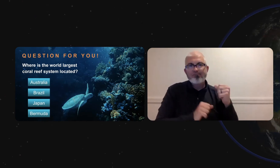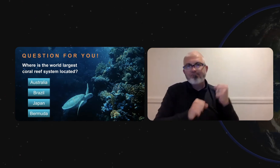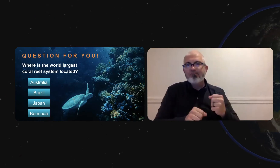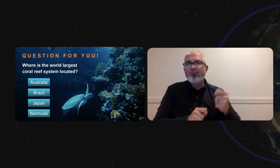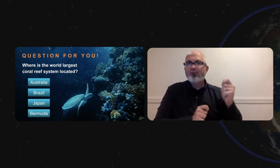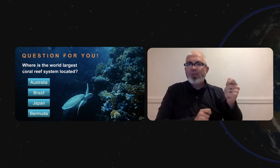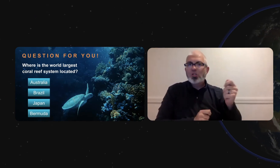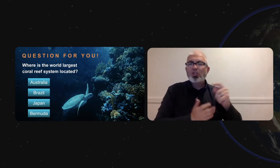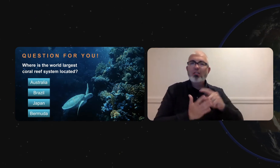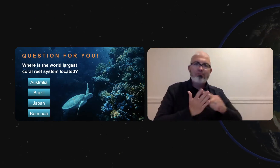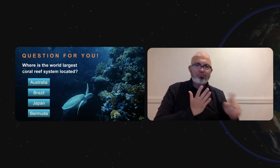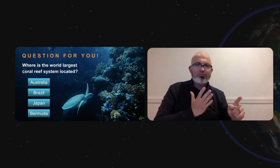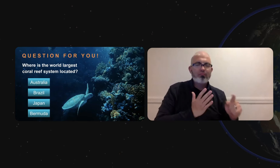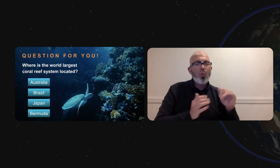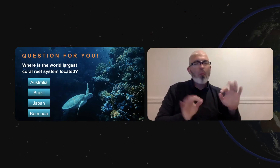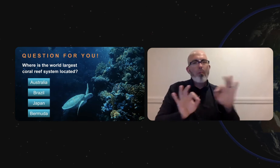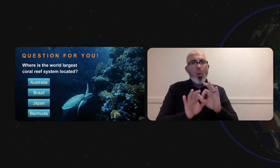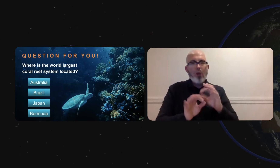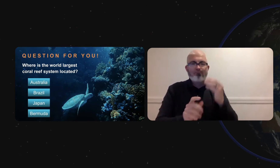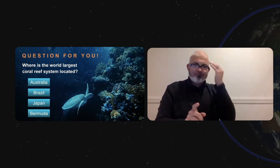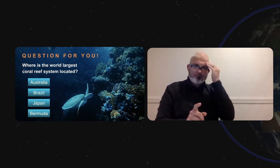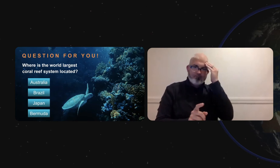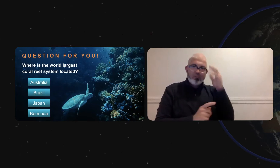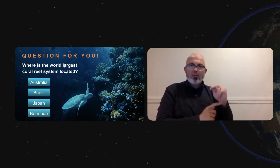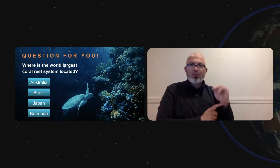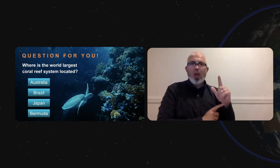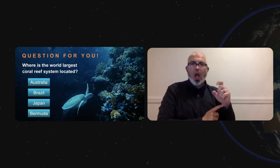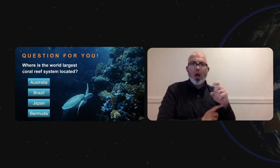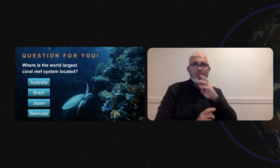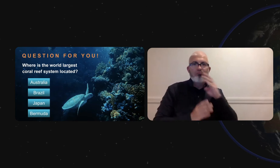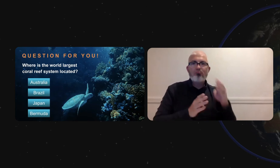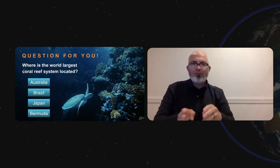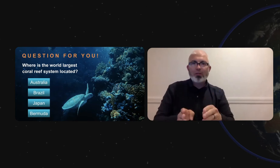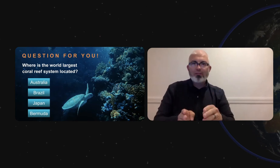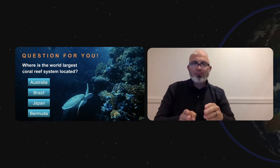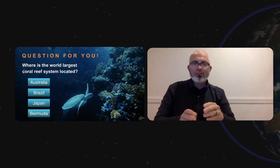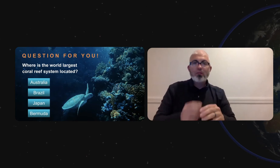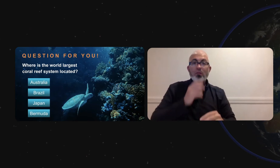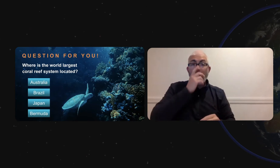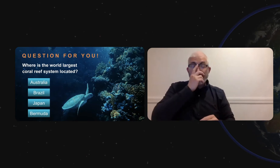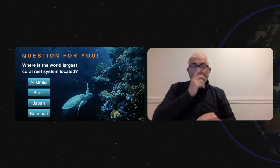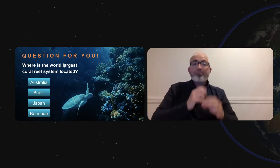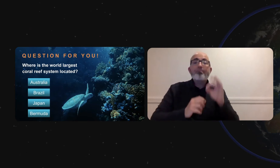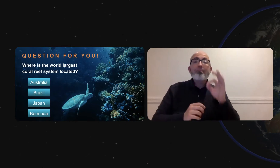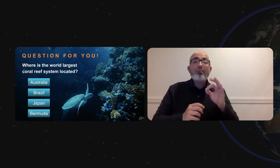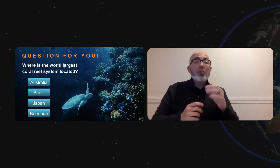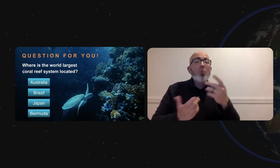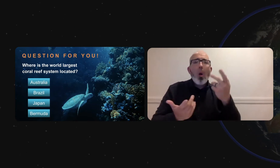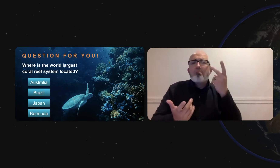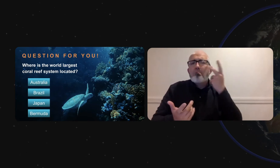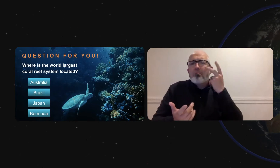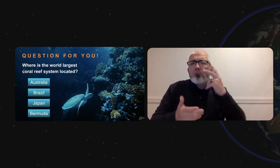If you can see me on your screen, you should be able to see a green portion. Right next to it, it says, "View options."